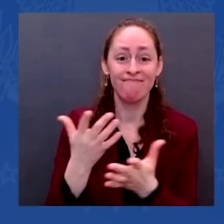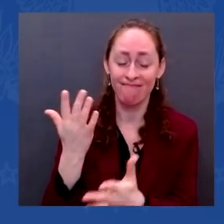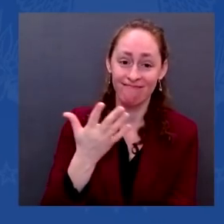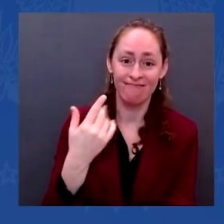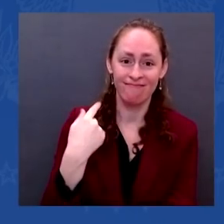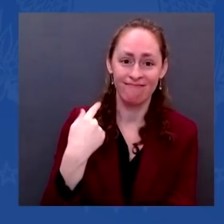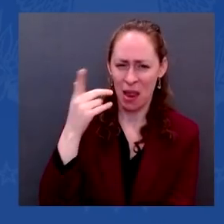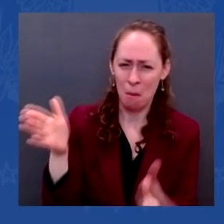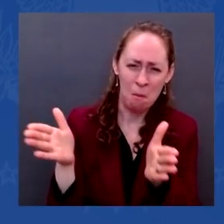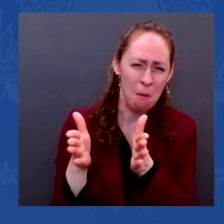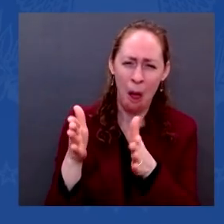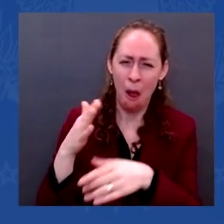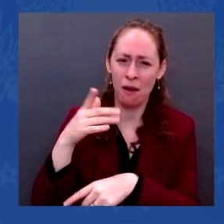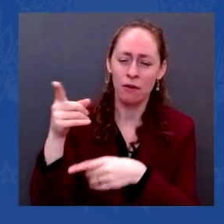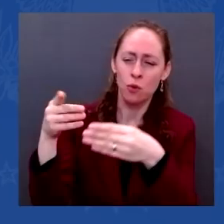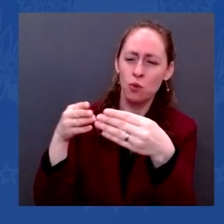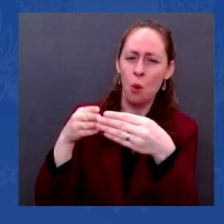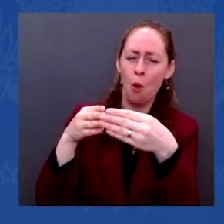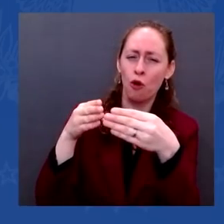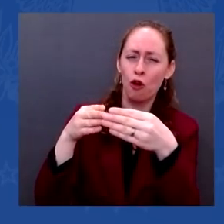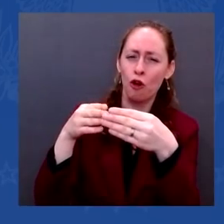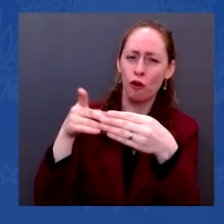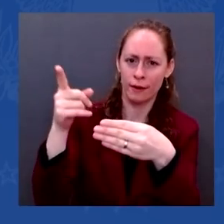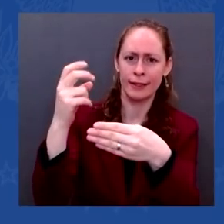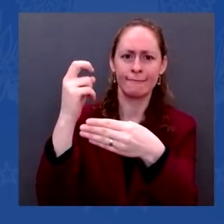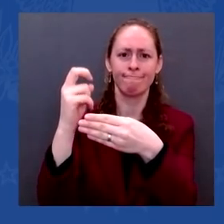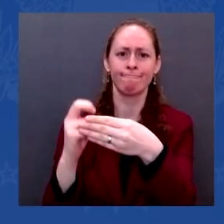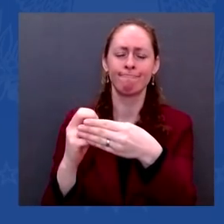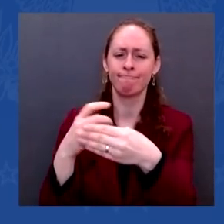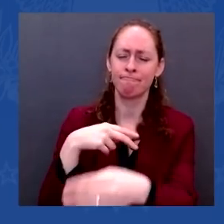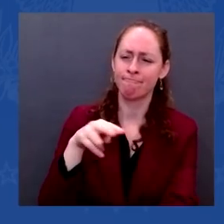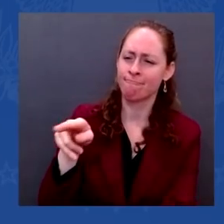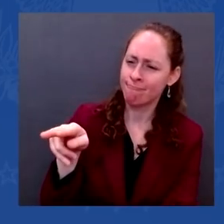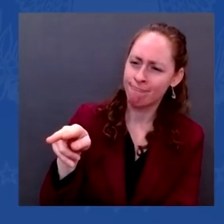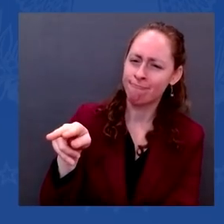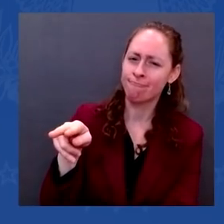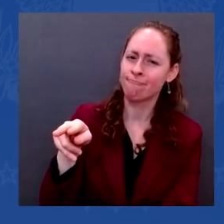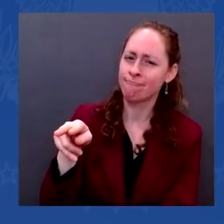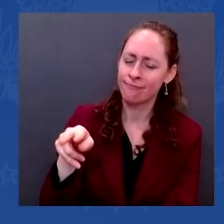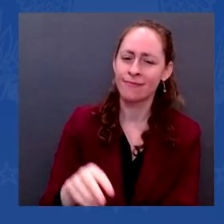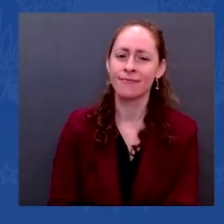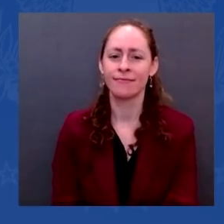"Come over here, Joe. Sit down here." And I wasn't about to sit in John Stennis's seat,